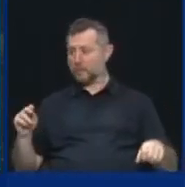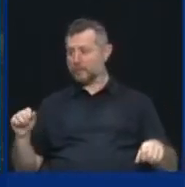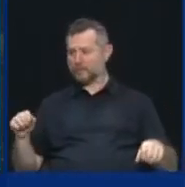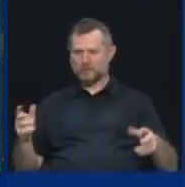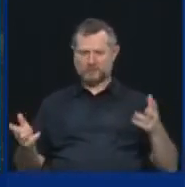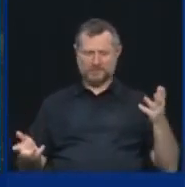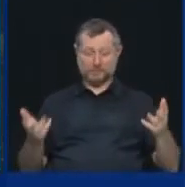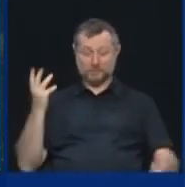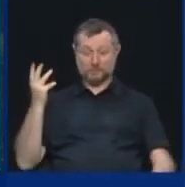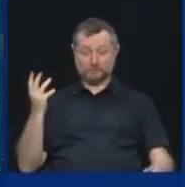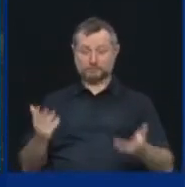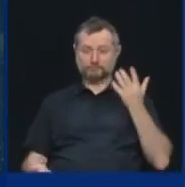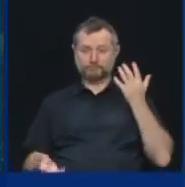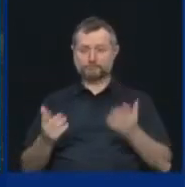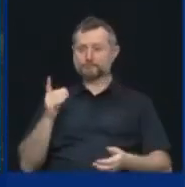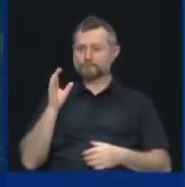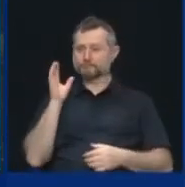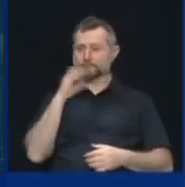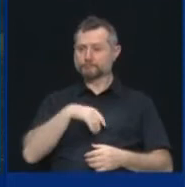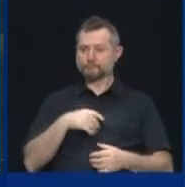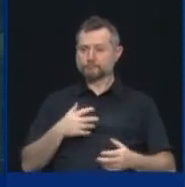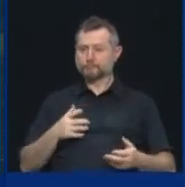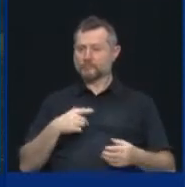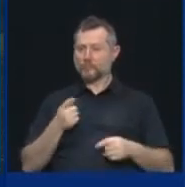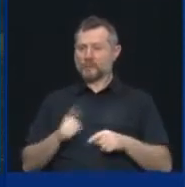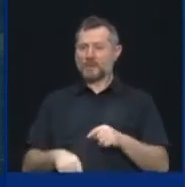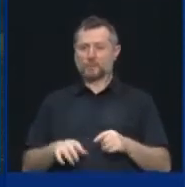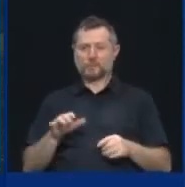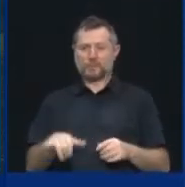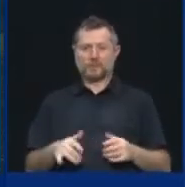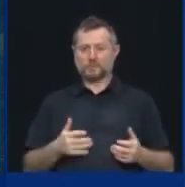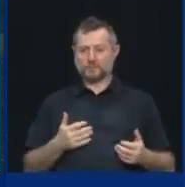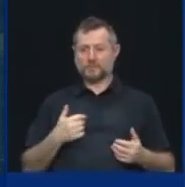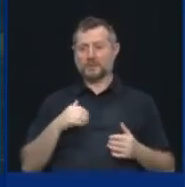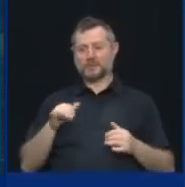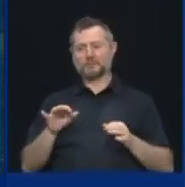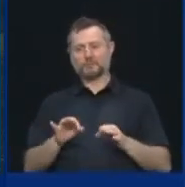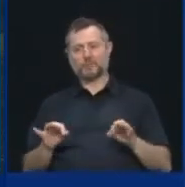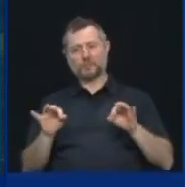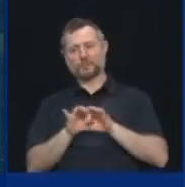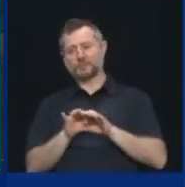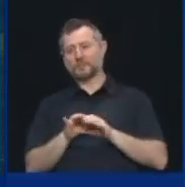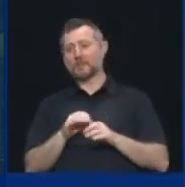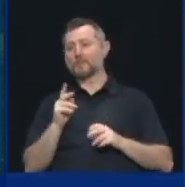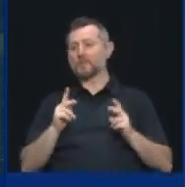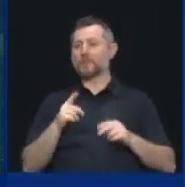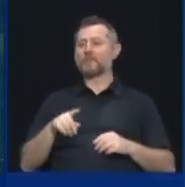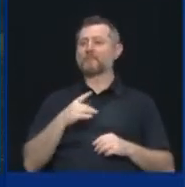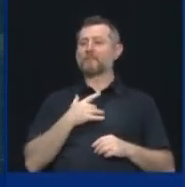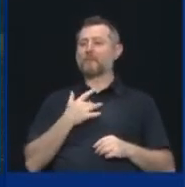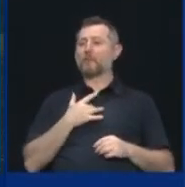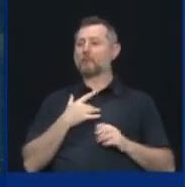HOW DOOU Y SQUARE THOSE TWO REGULATIONS? AND I DO NOT THINK YOU CAN.